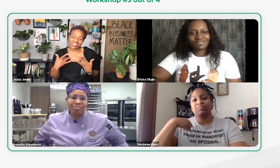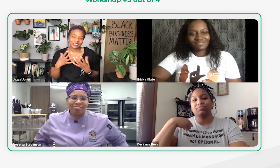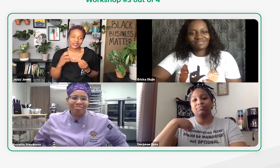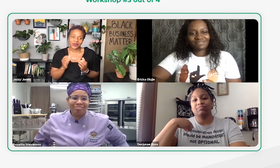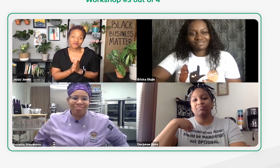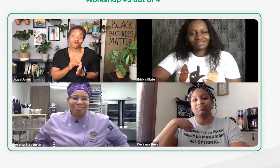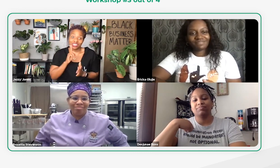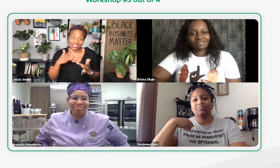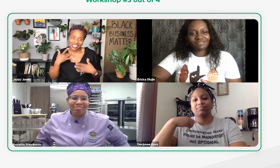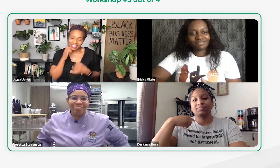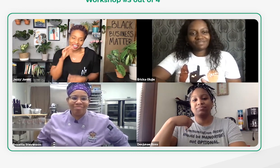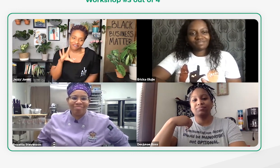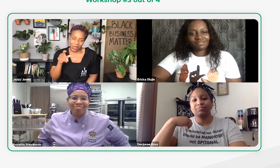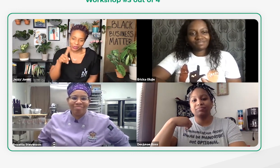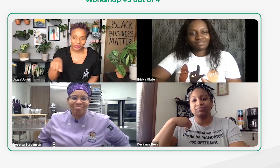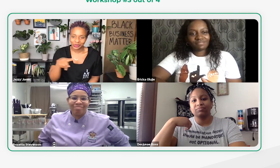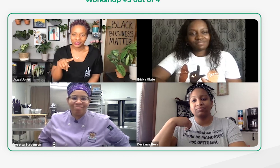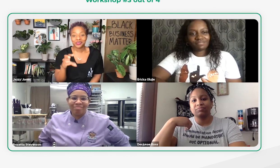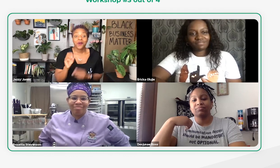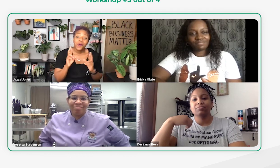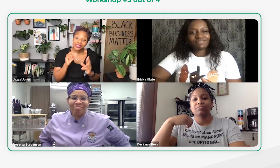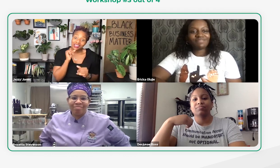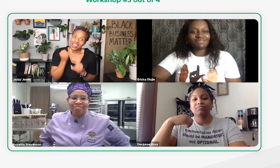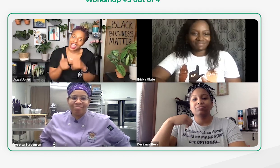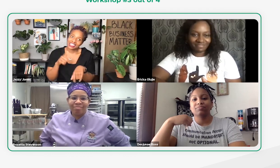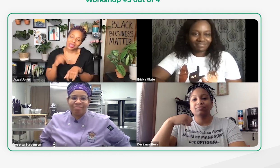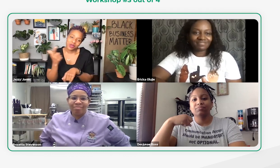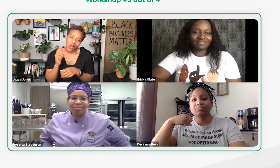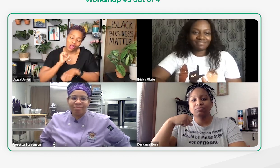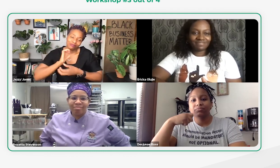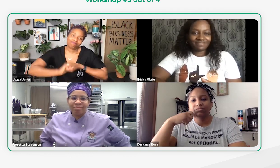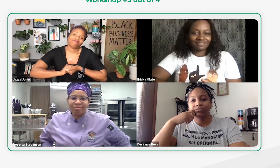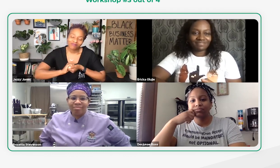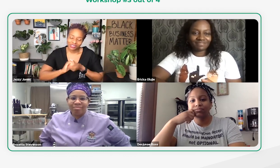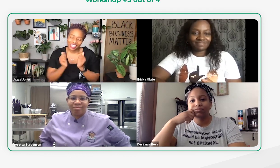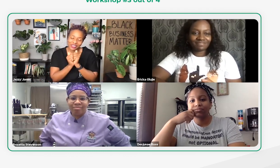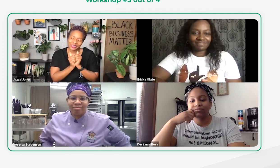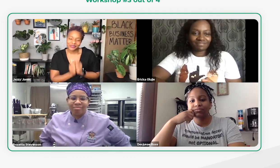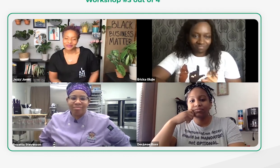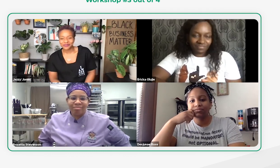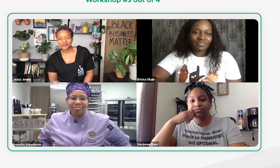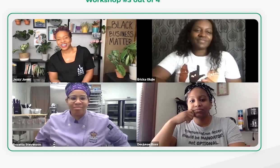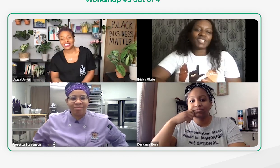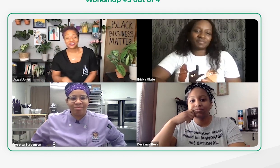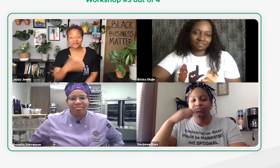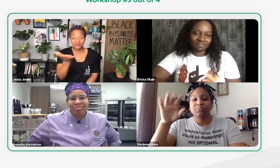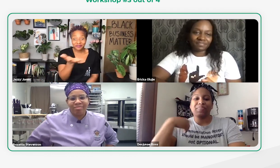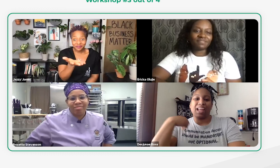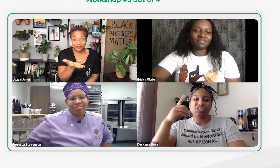speaking. She says thank you for all the events. Without all of you I hope it's not the last time we partnered together, but -- >> Jazzy